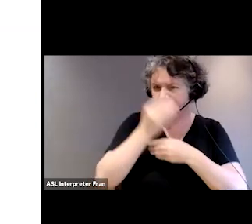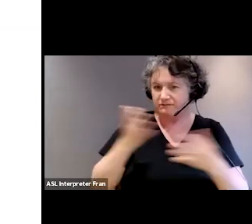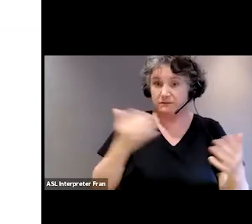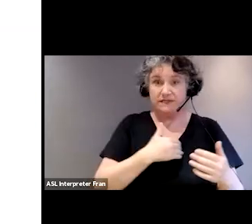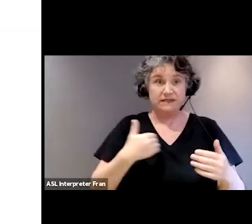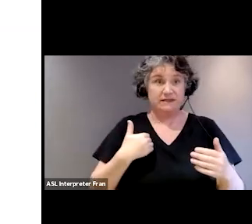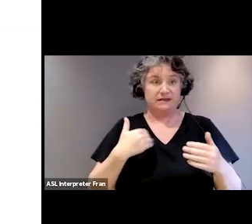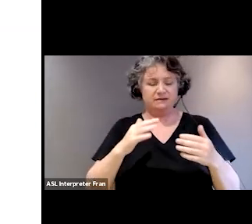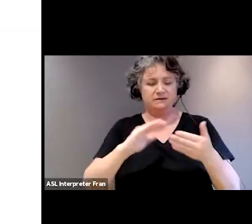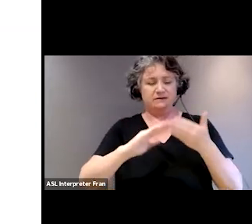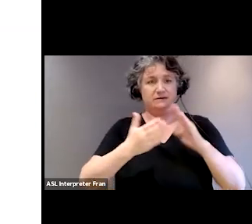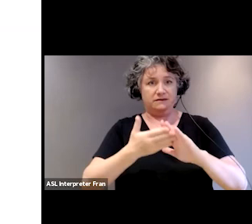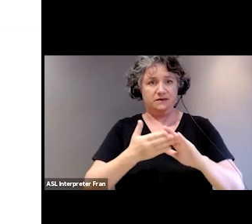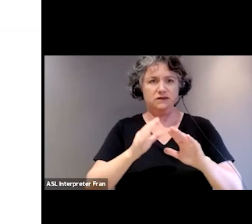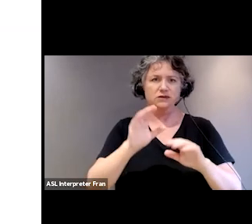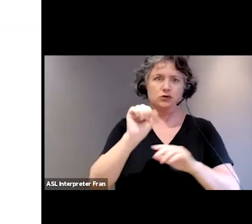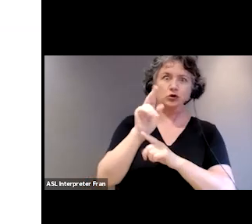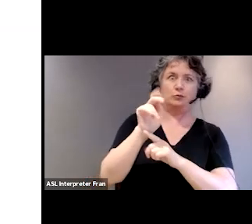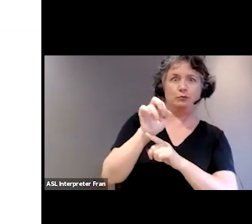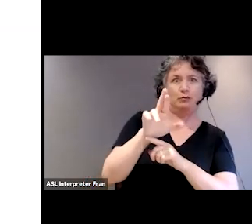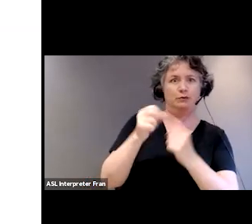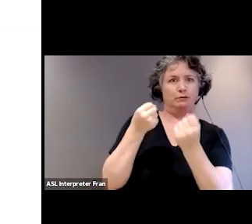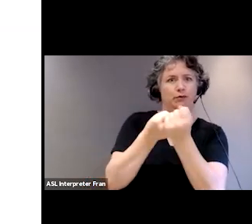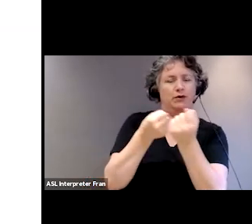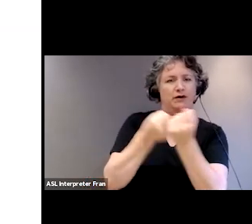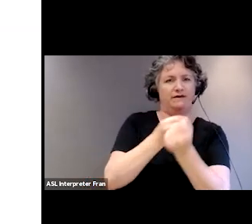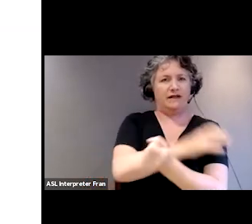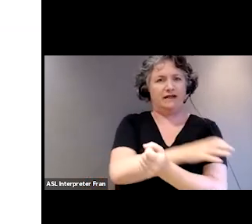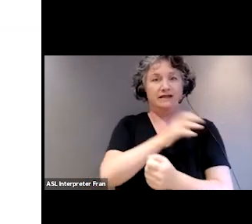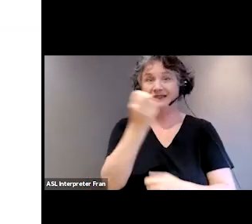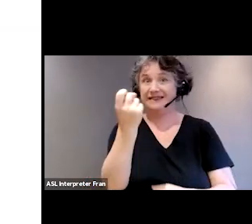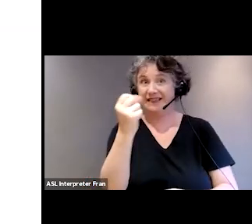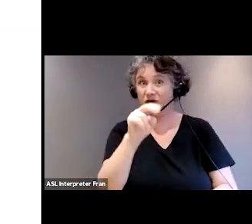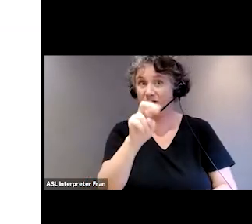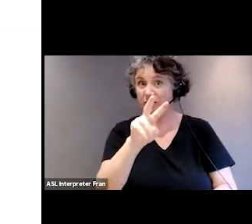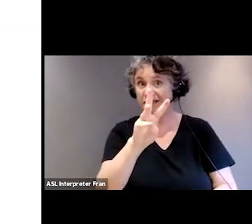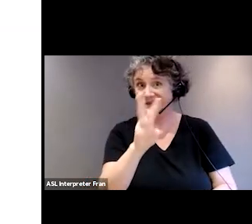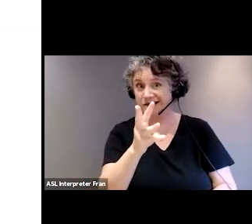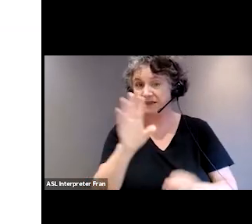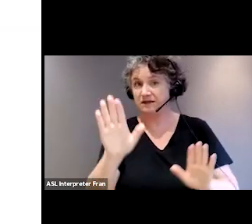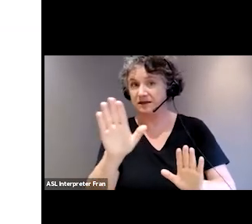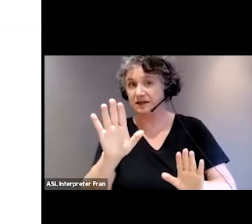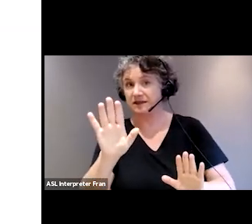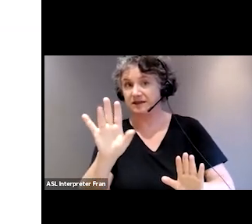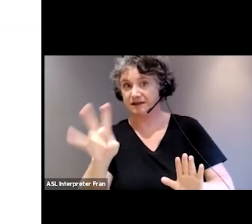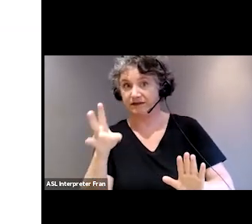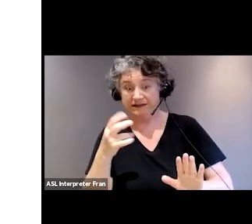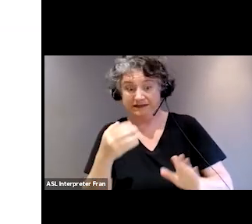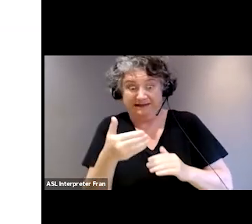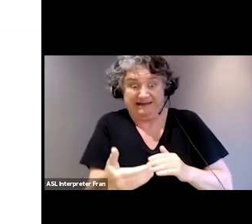available or services for translation as well for there is also hospital